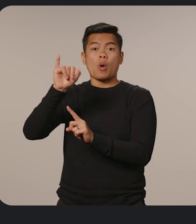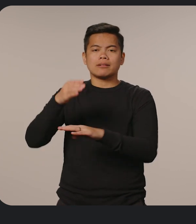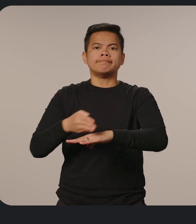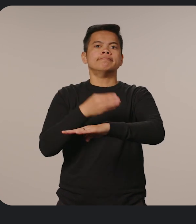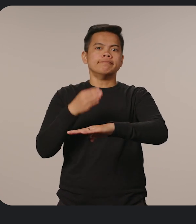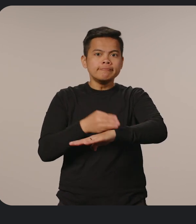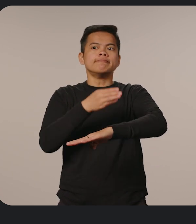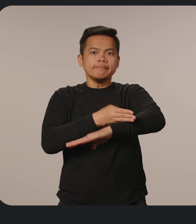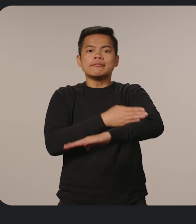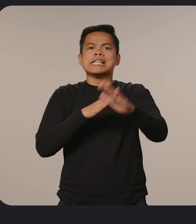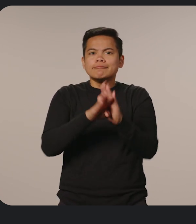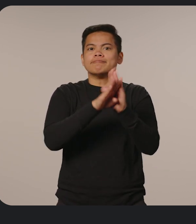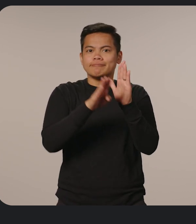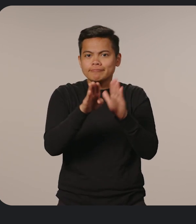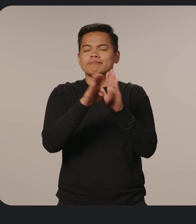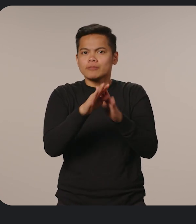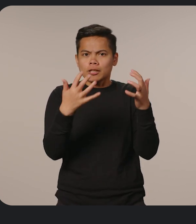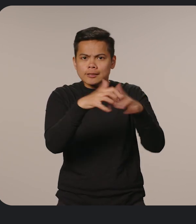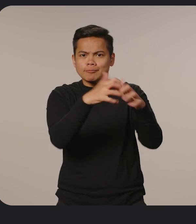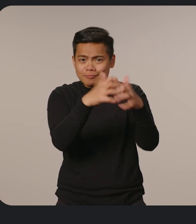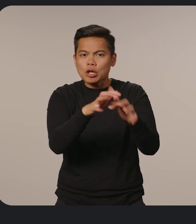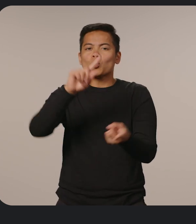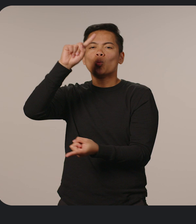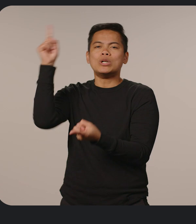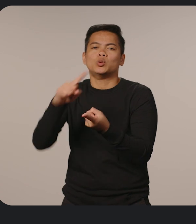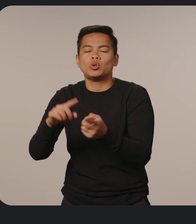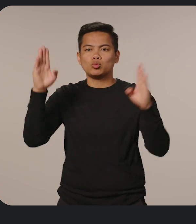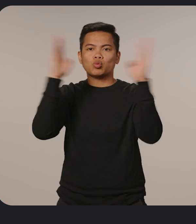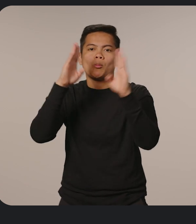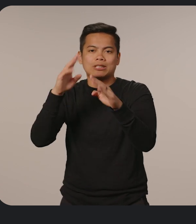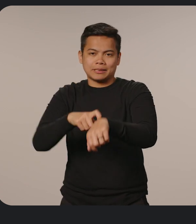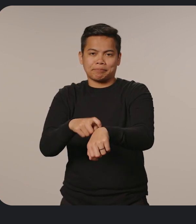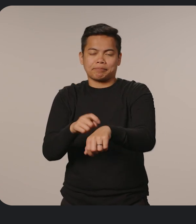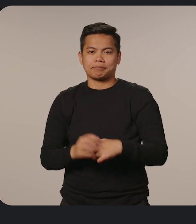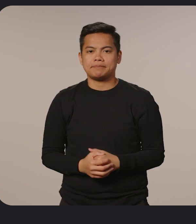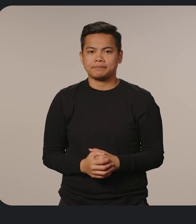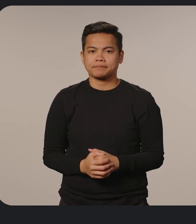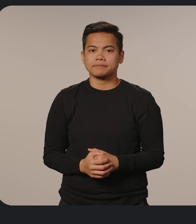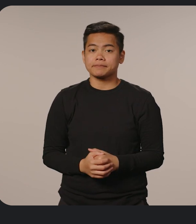improving their development workflow and how it has reduced their troubleshooting